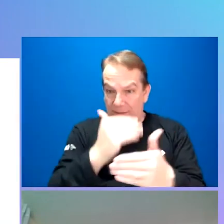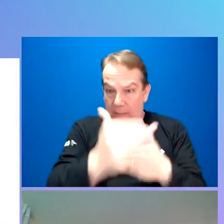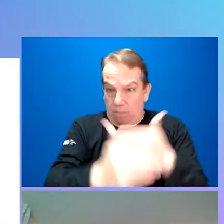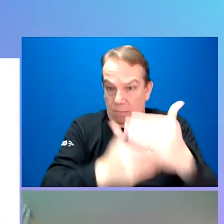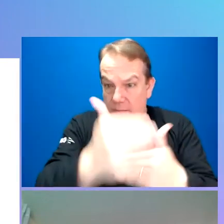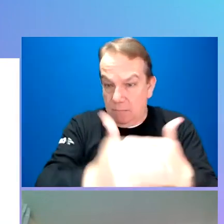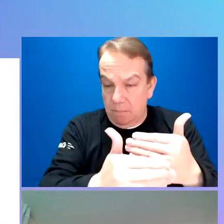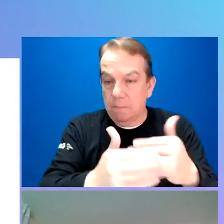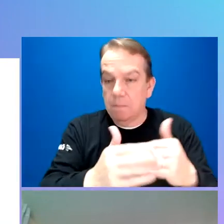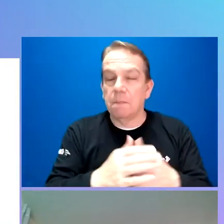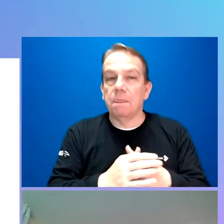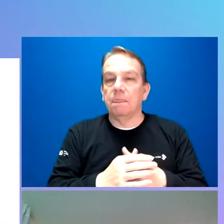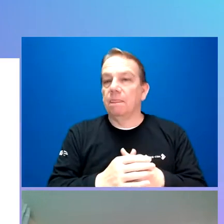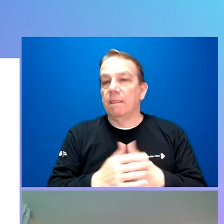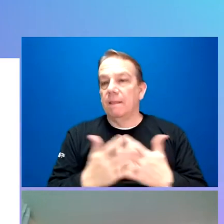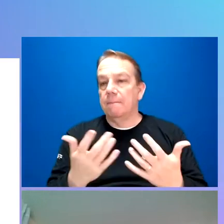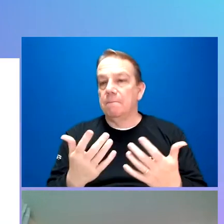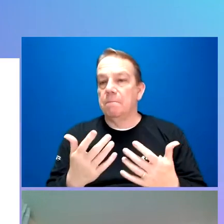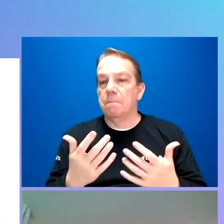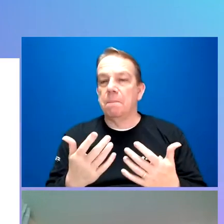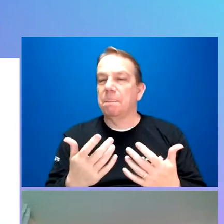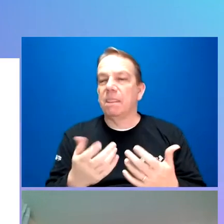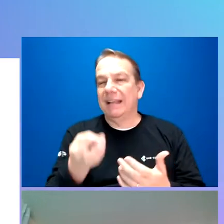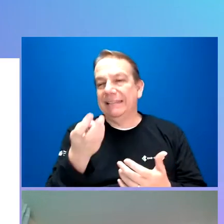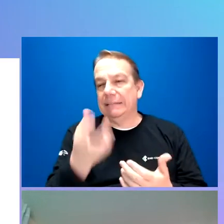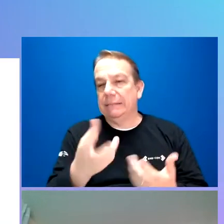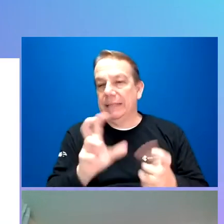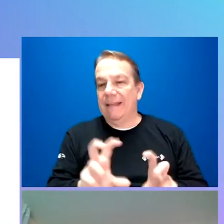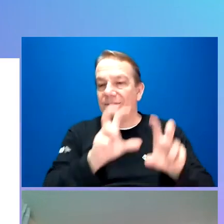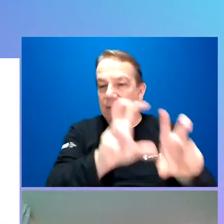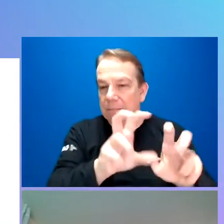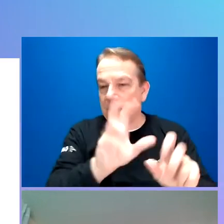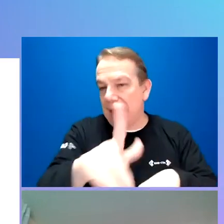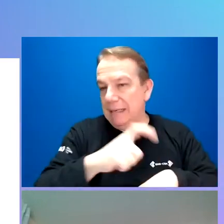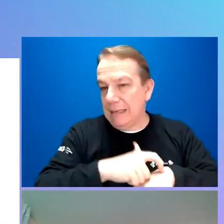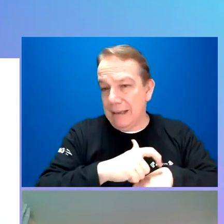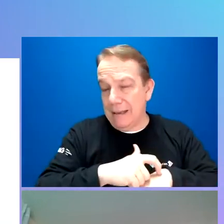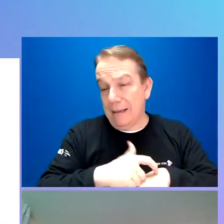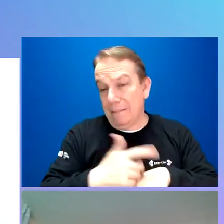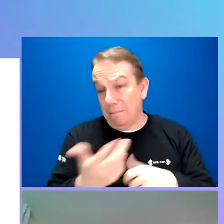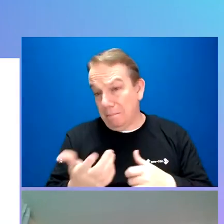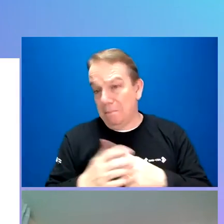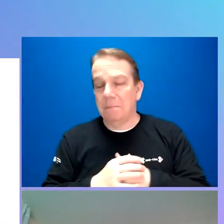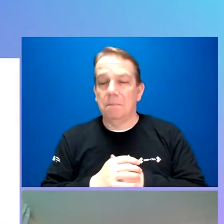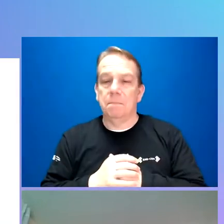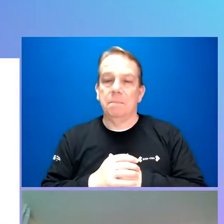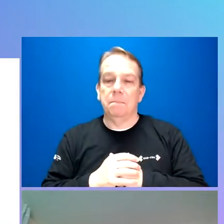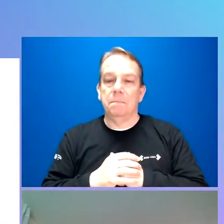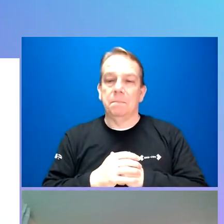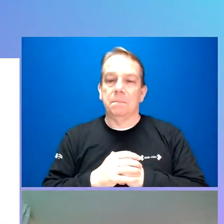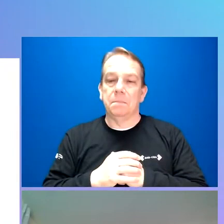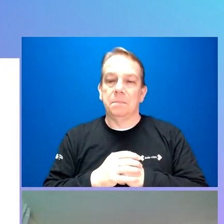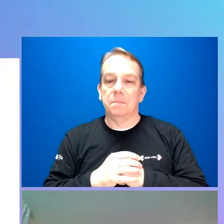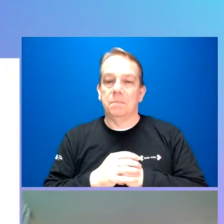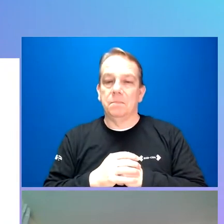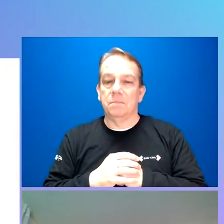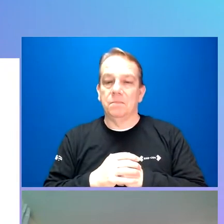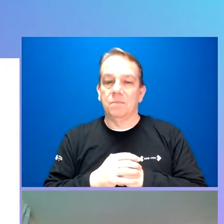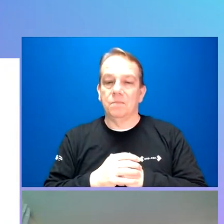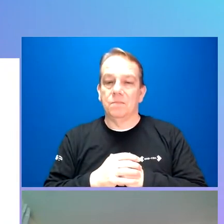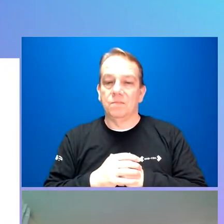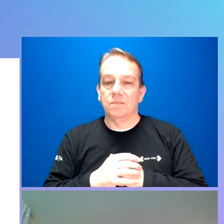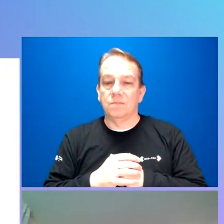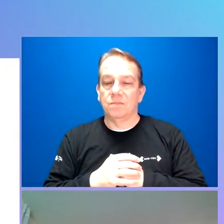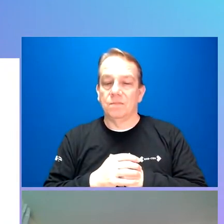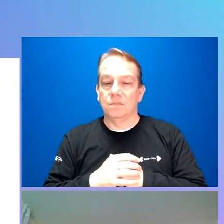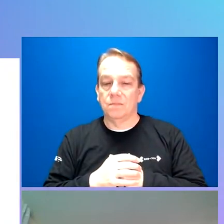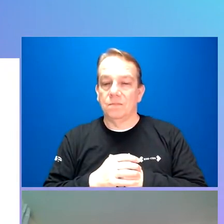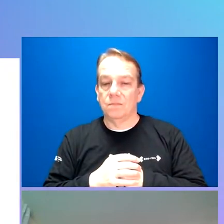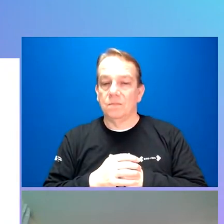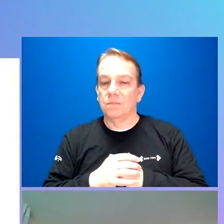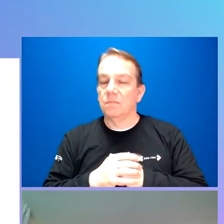investment there, right? Um Uh,